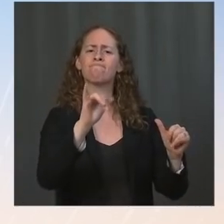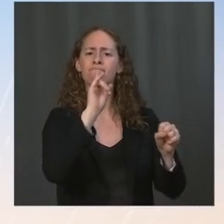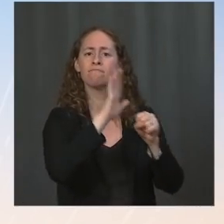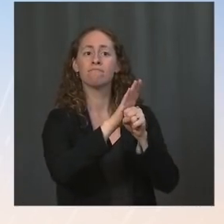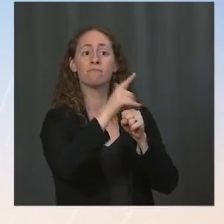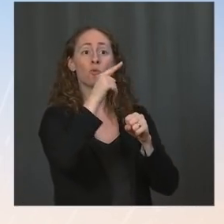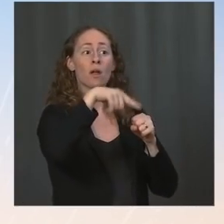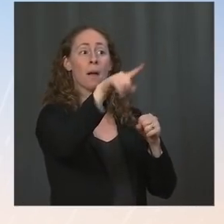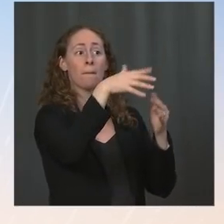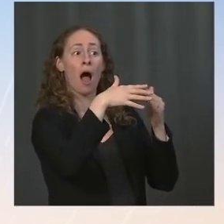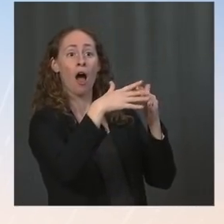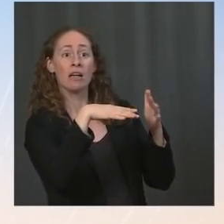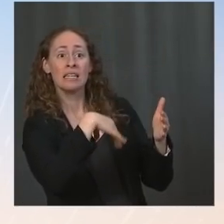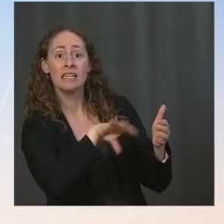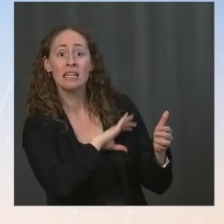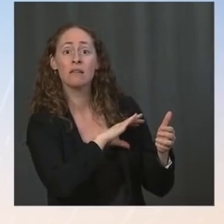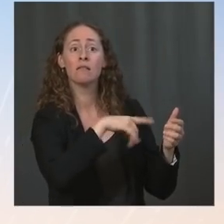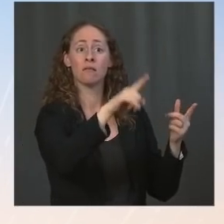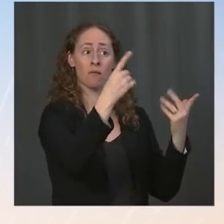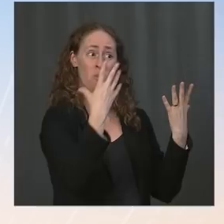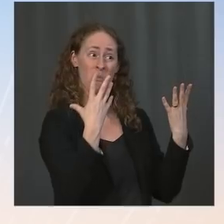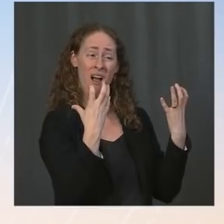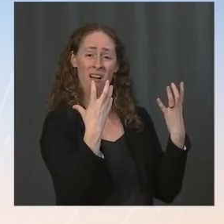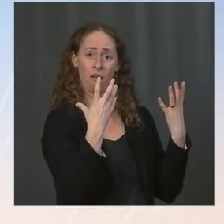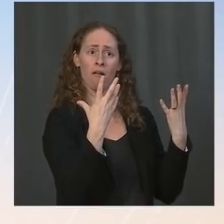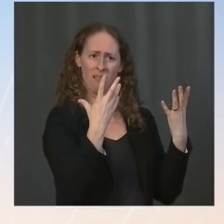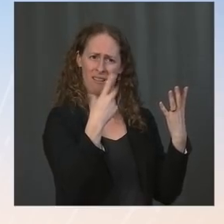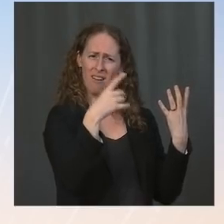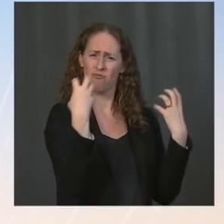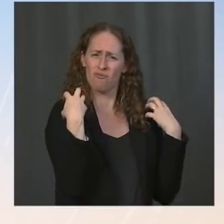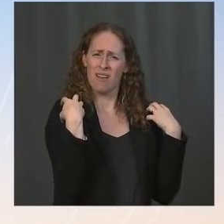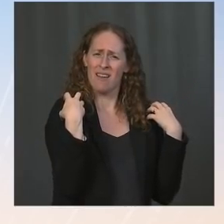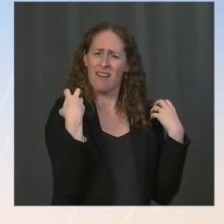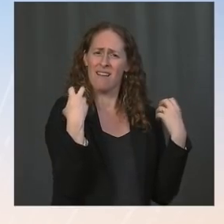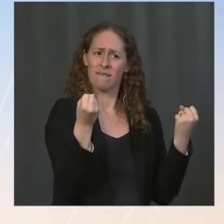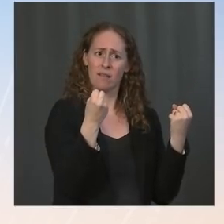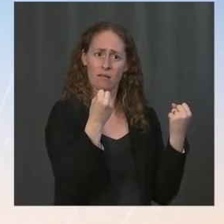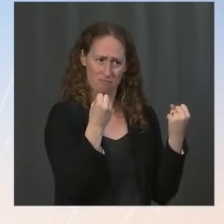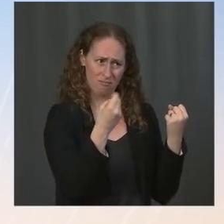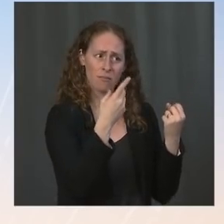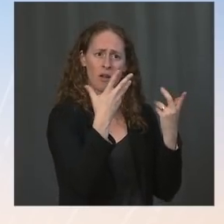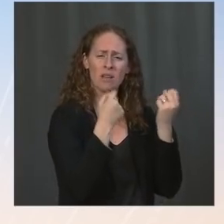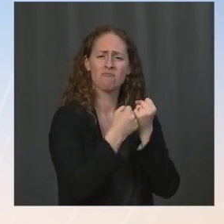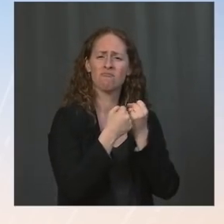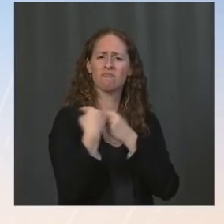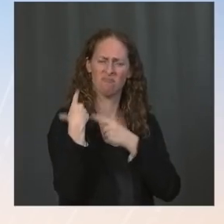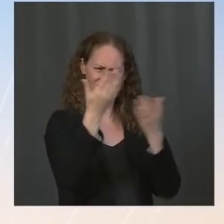who have been courageous, to get them out of the country. And we are in touch with all those individuals on the ground.